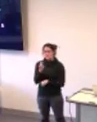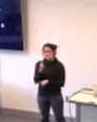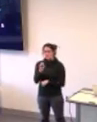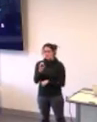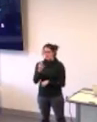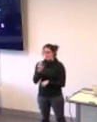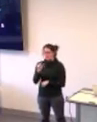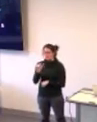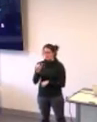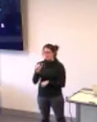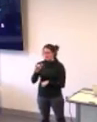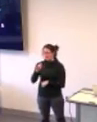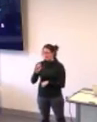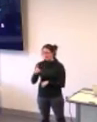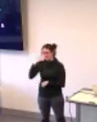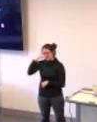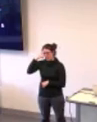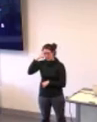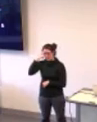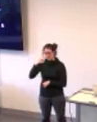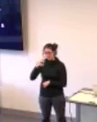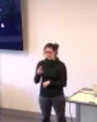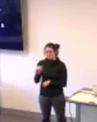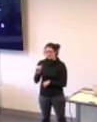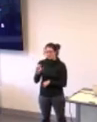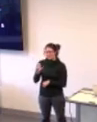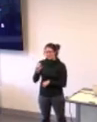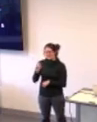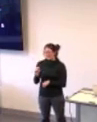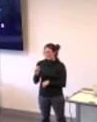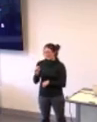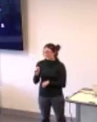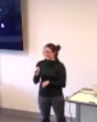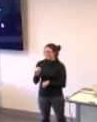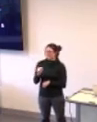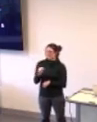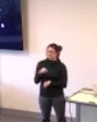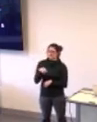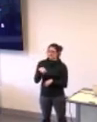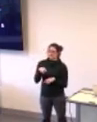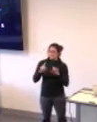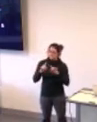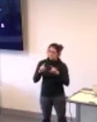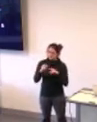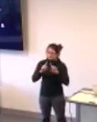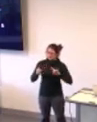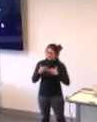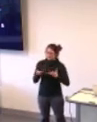The racist, classist, ableist trappings of the prison industrial complex. Thank you.